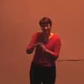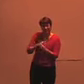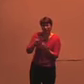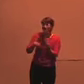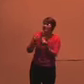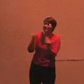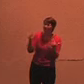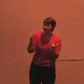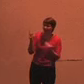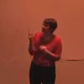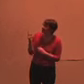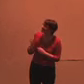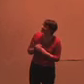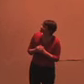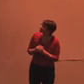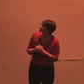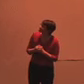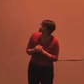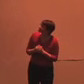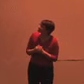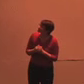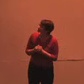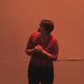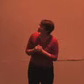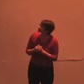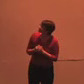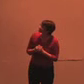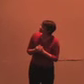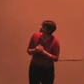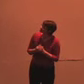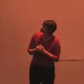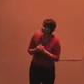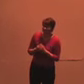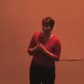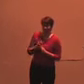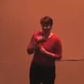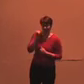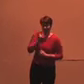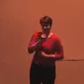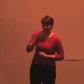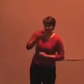And in the real situation, you can see much more many, many skies.